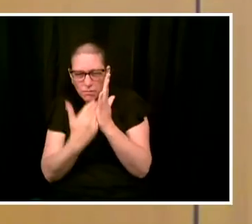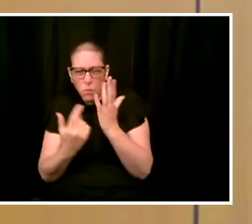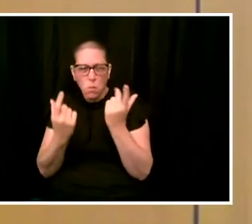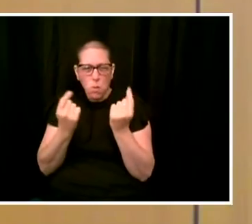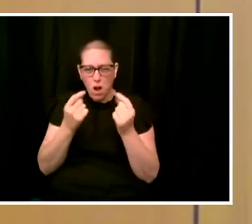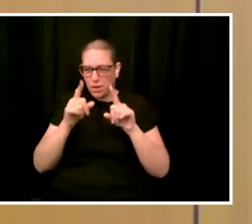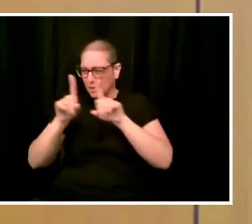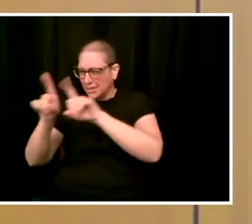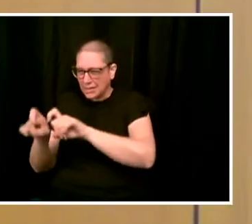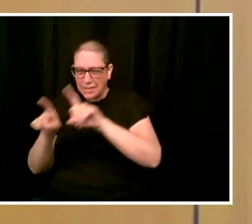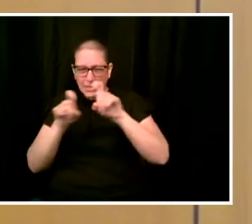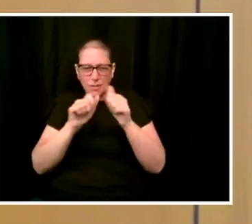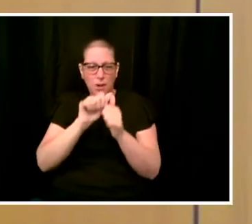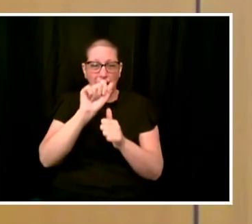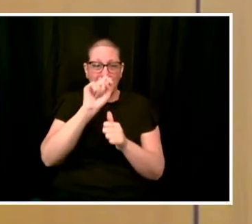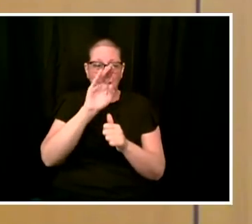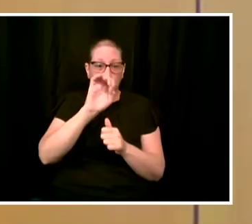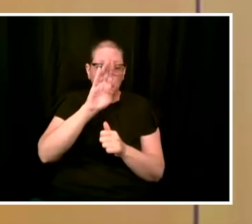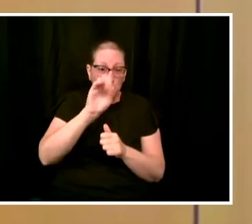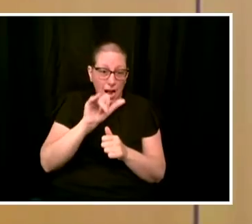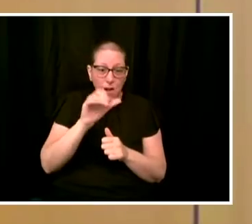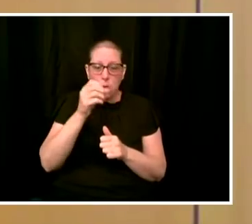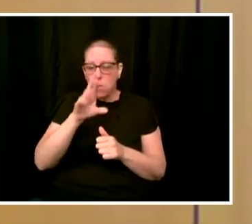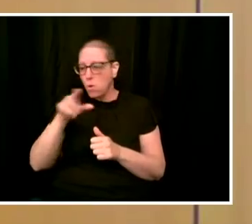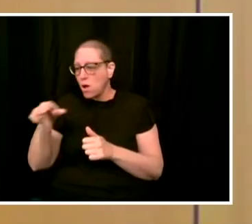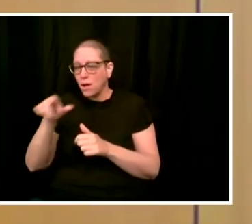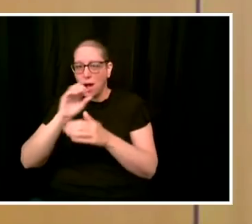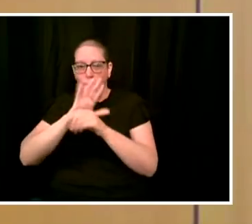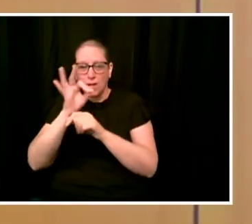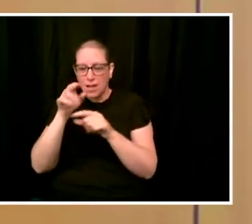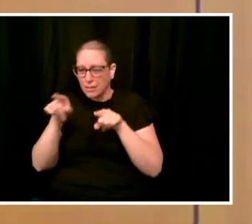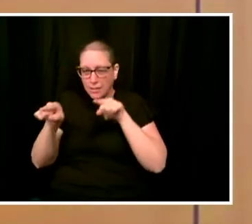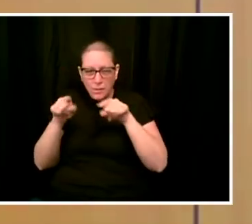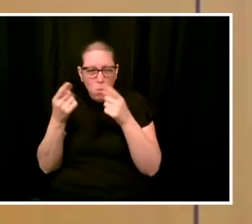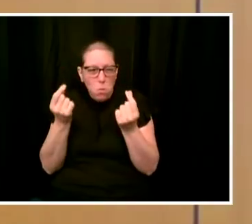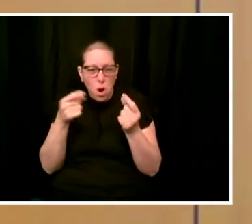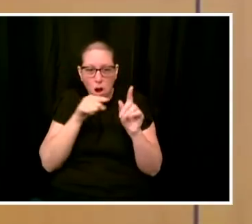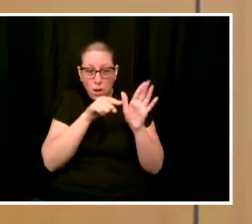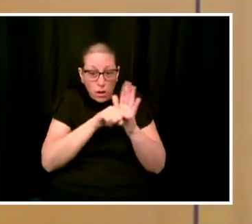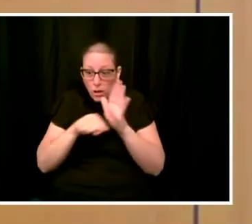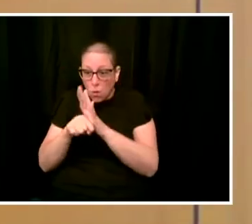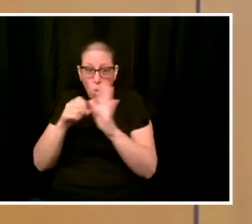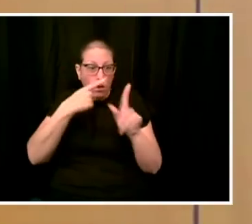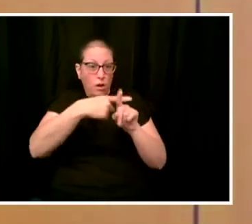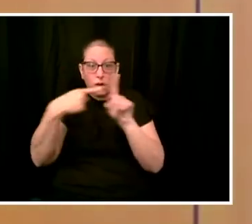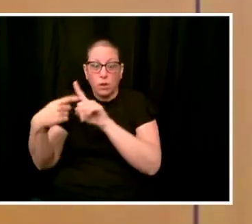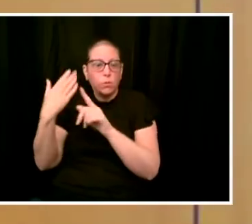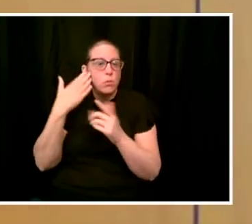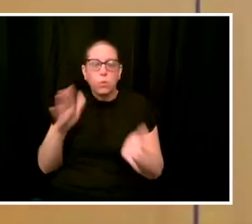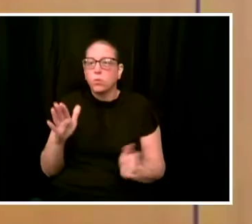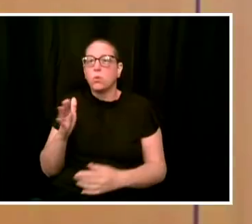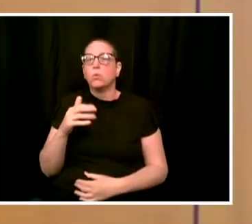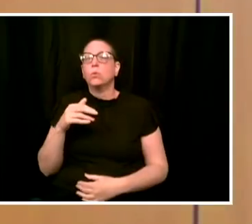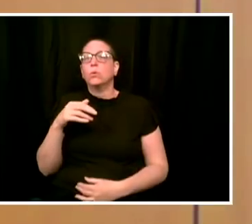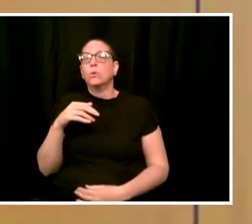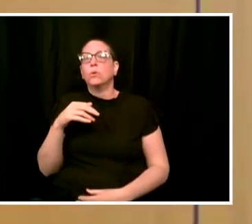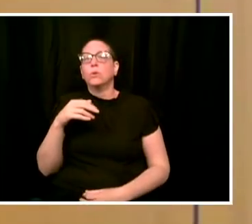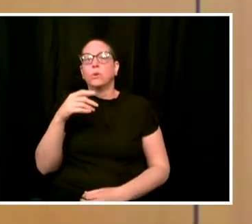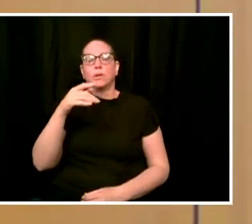CONCERS NAOUBT COULD THIS BE COVID-19 RELATED, DO THE TESTING IN T MEANTIME. MAKE SURE YOU